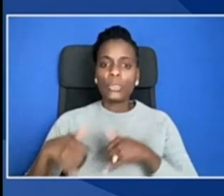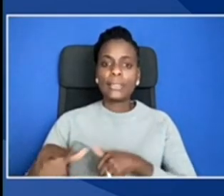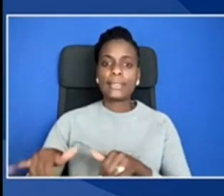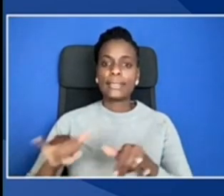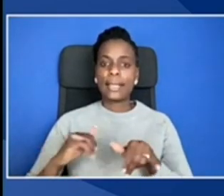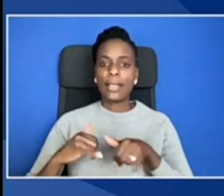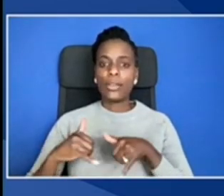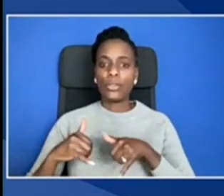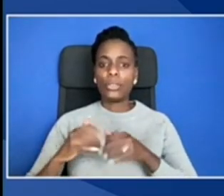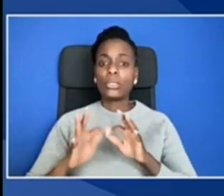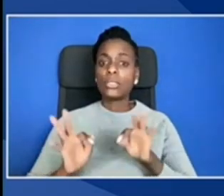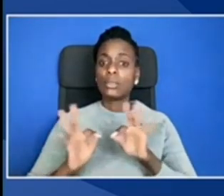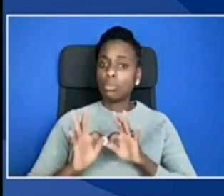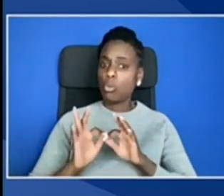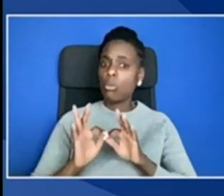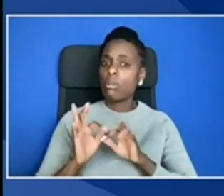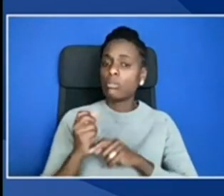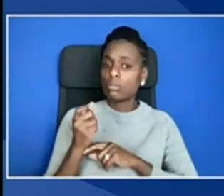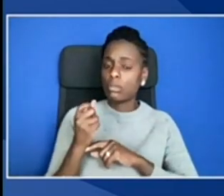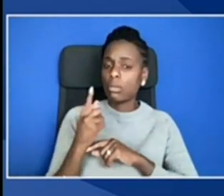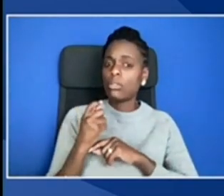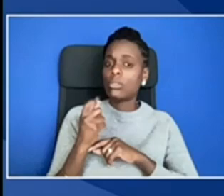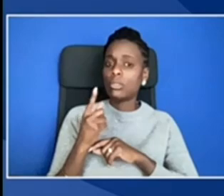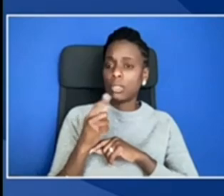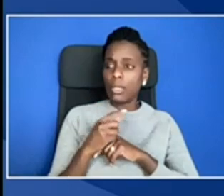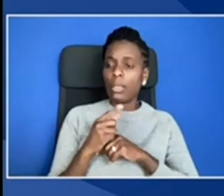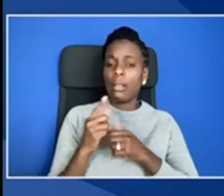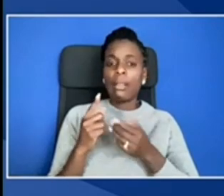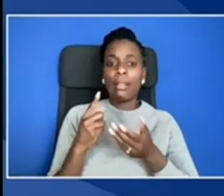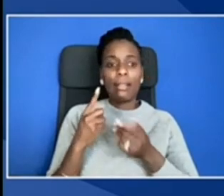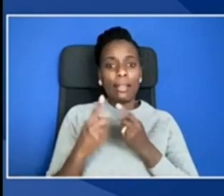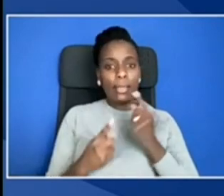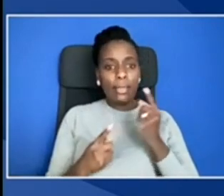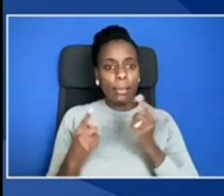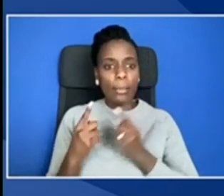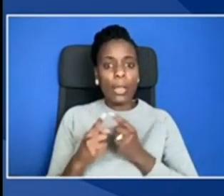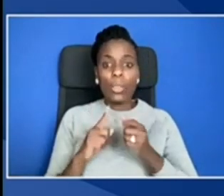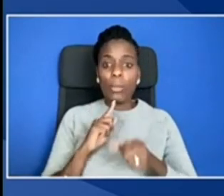important for us to really think through the promises that were made to borrowers,